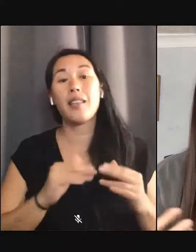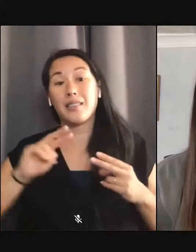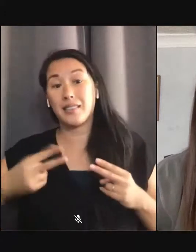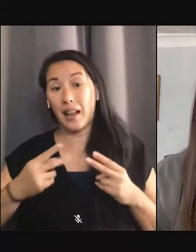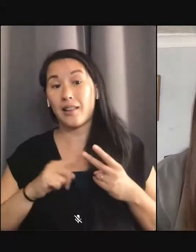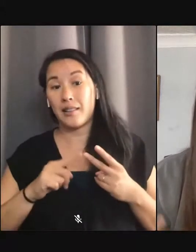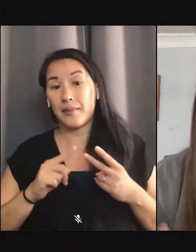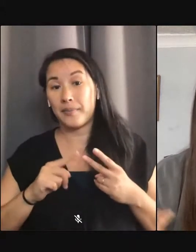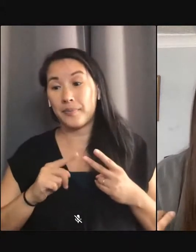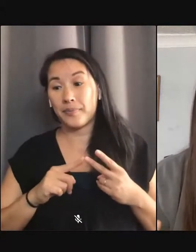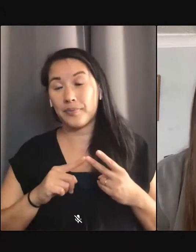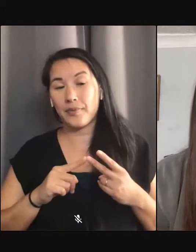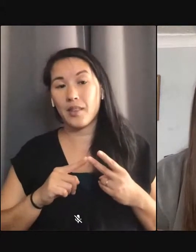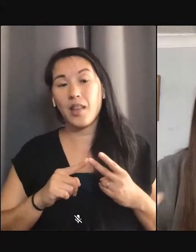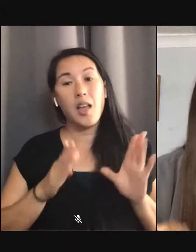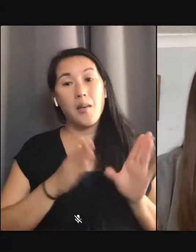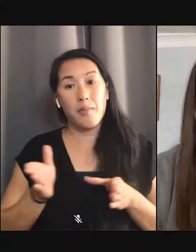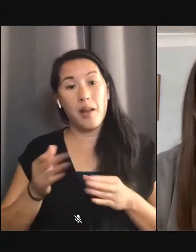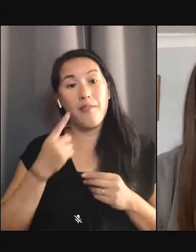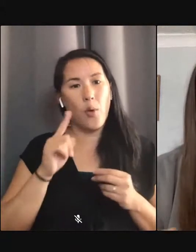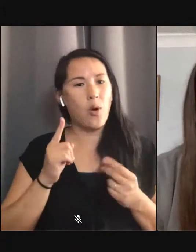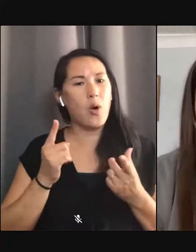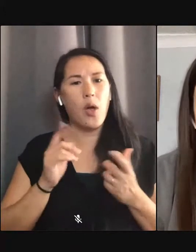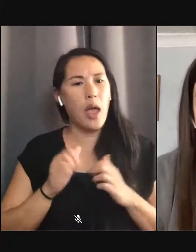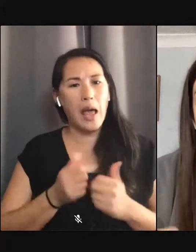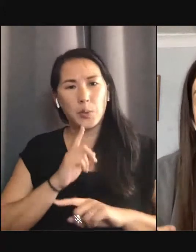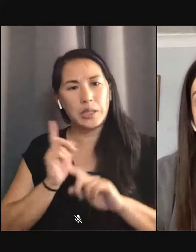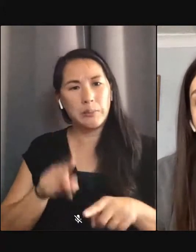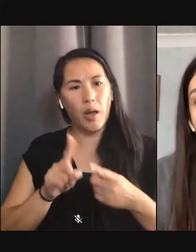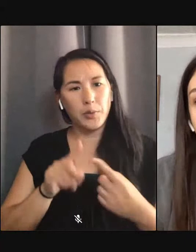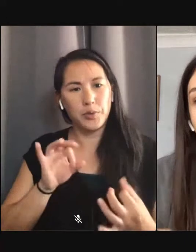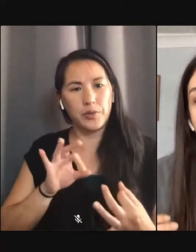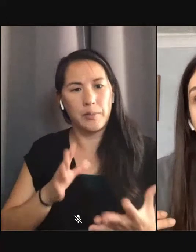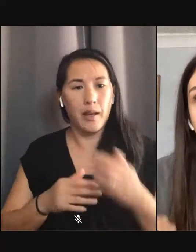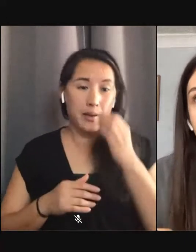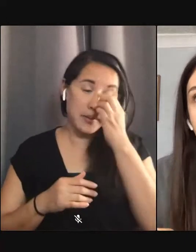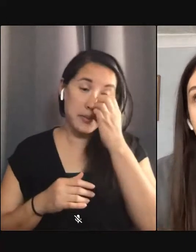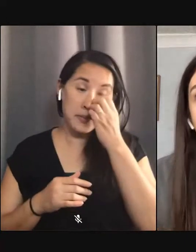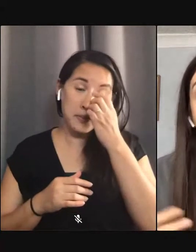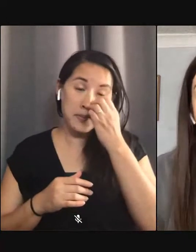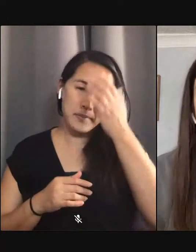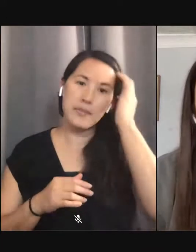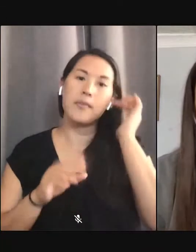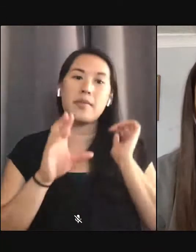other thing you need to do is prep for how do we respond to feedback that is related to someone's